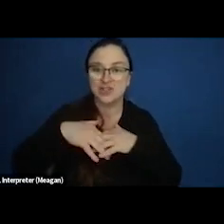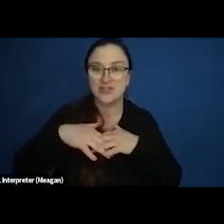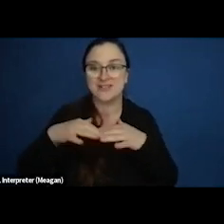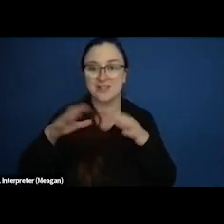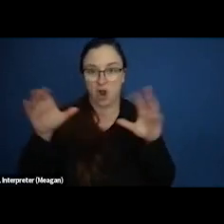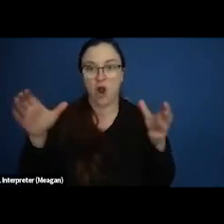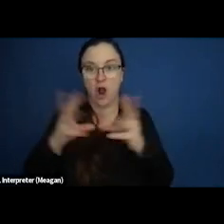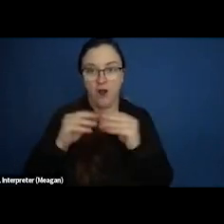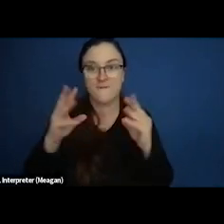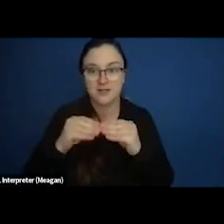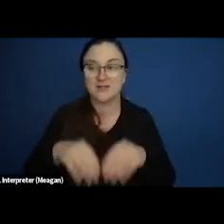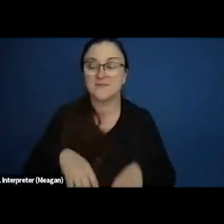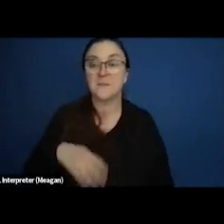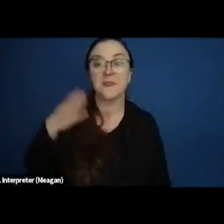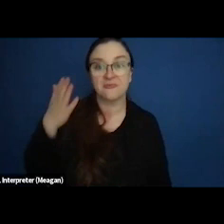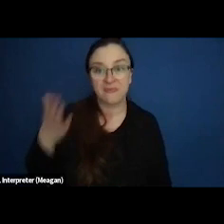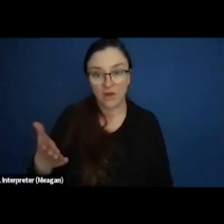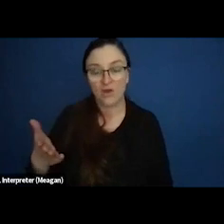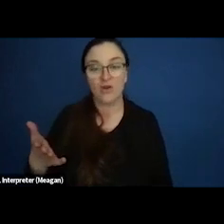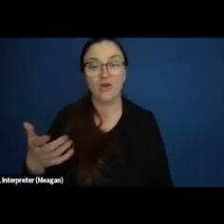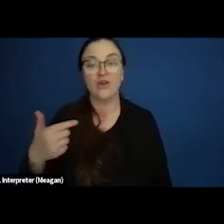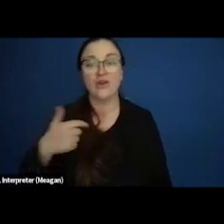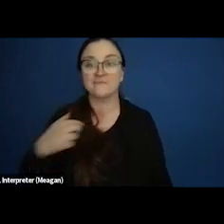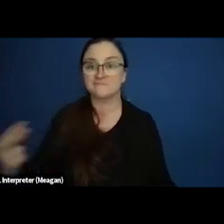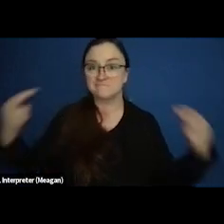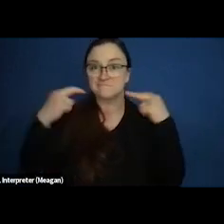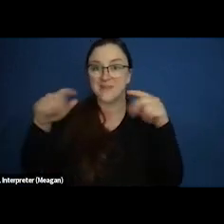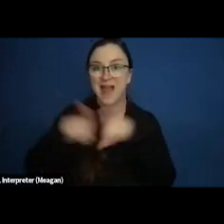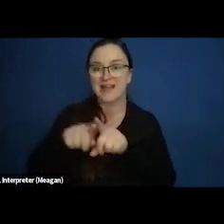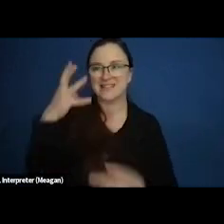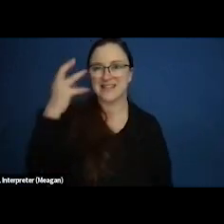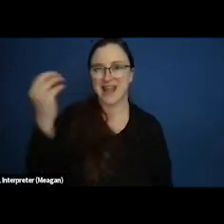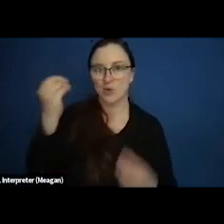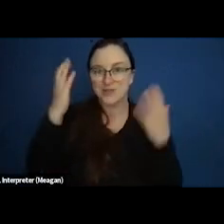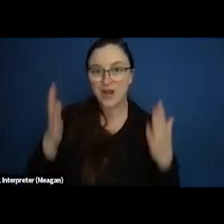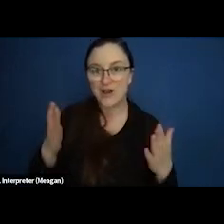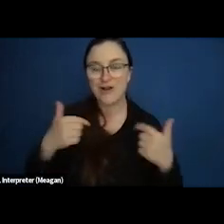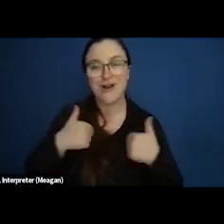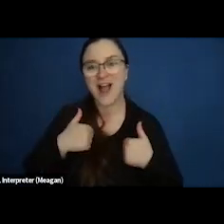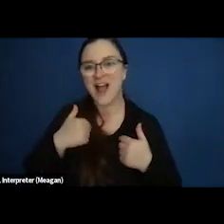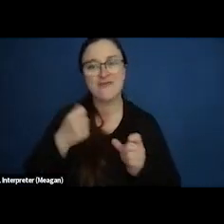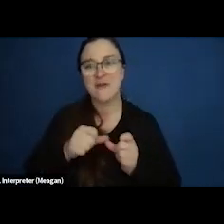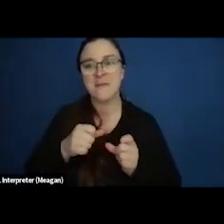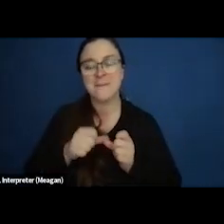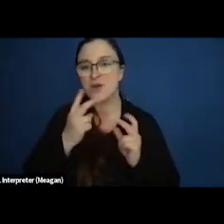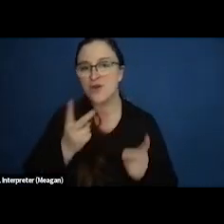Inside the conference, I was looked at as an outsider. I remember not even being able to...